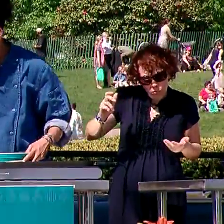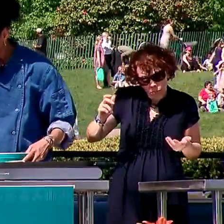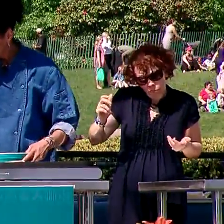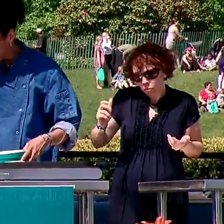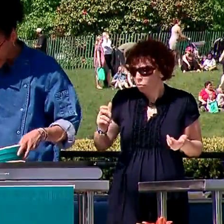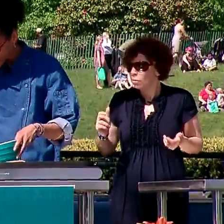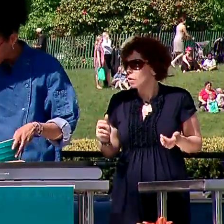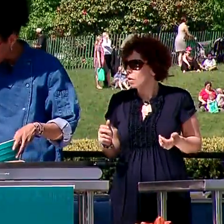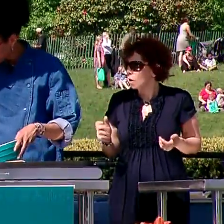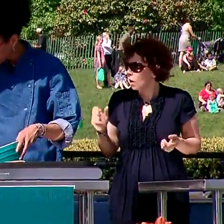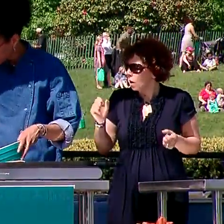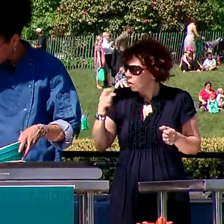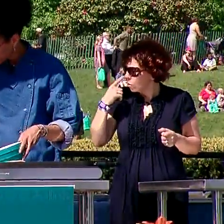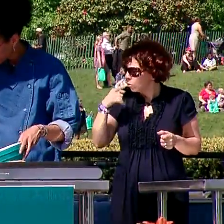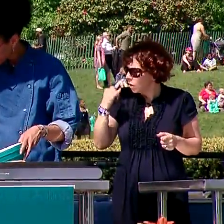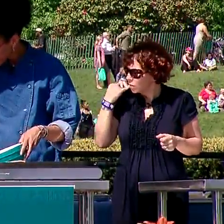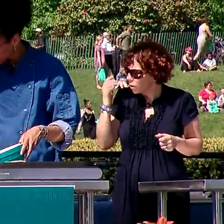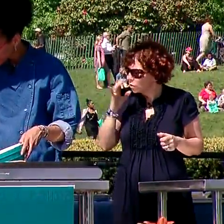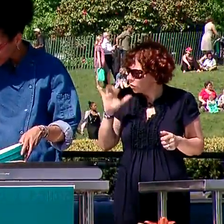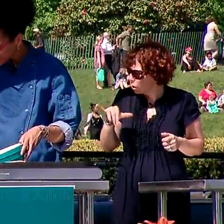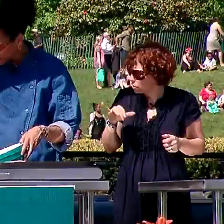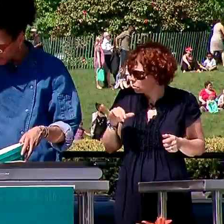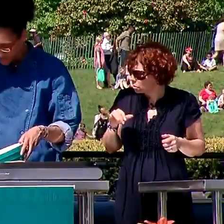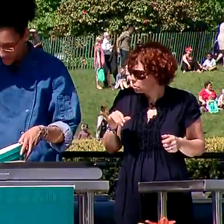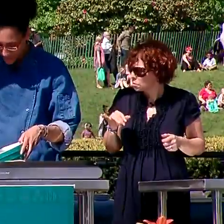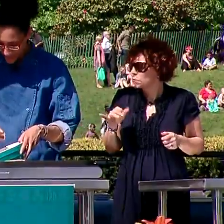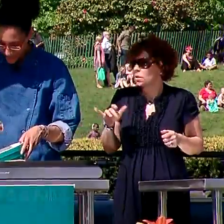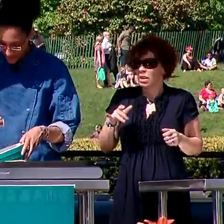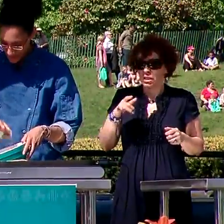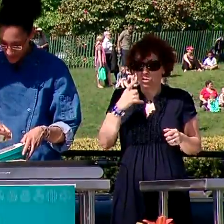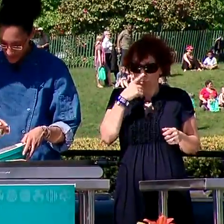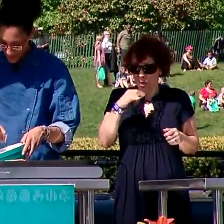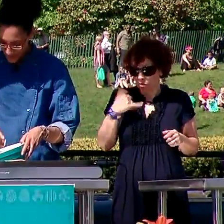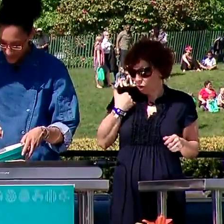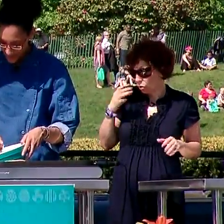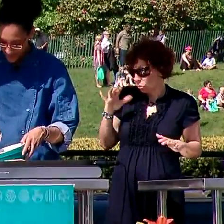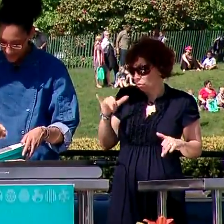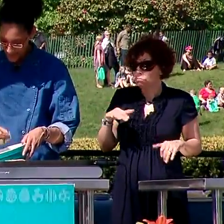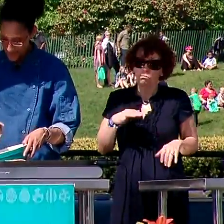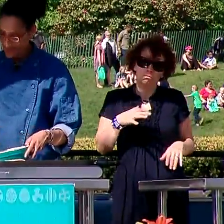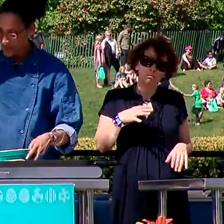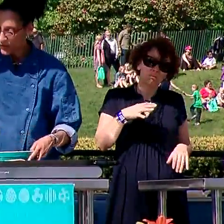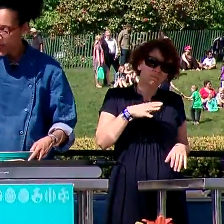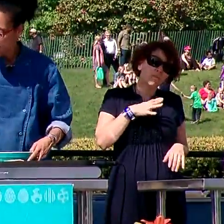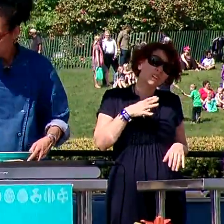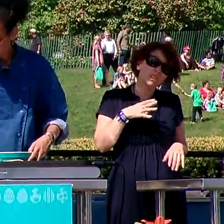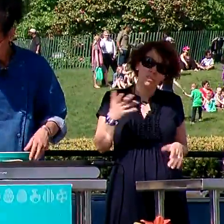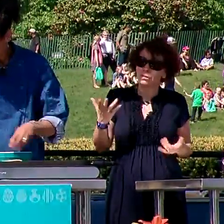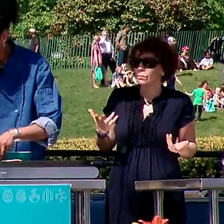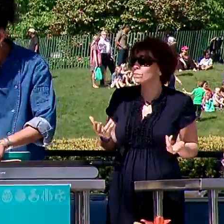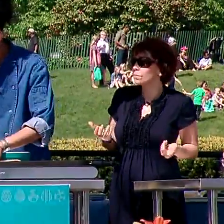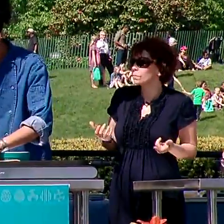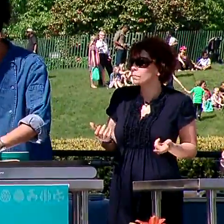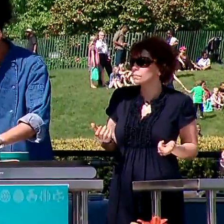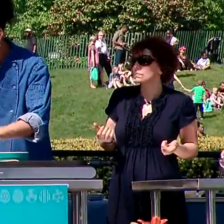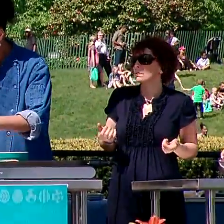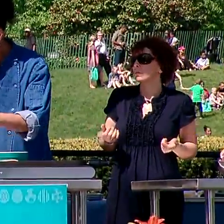May I do it? May I do it? Okay.